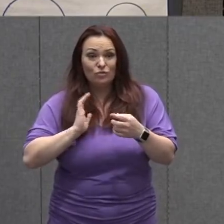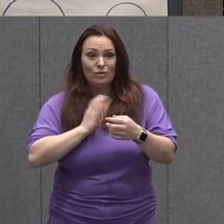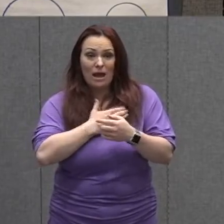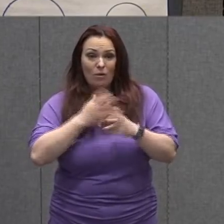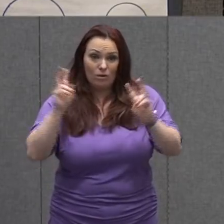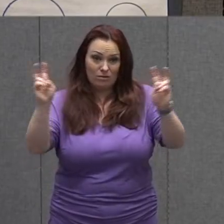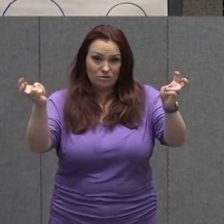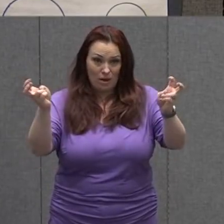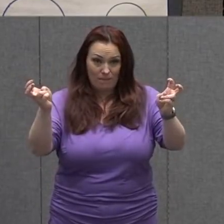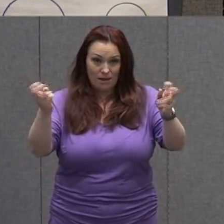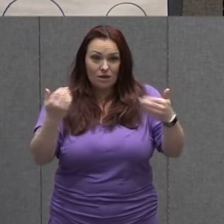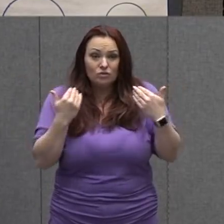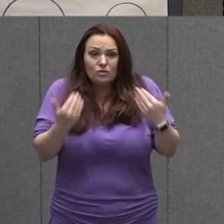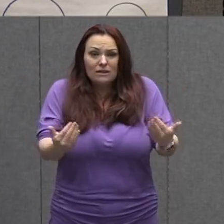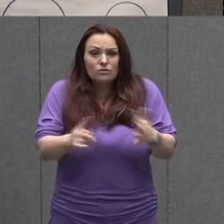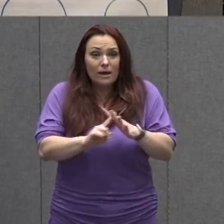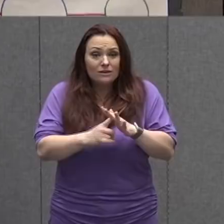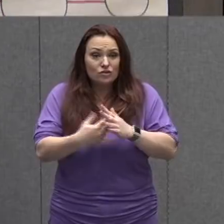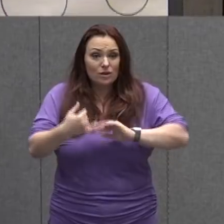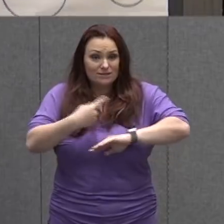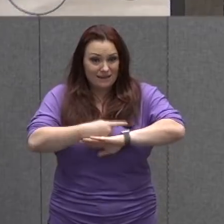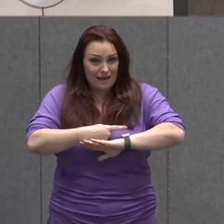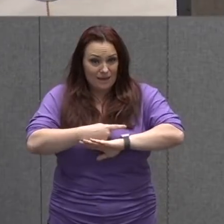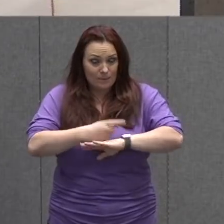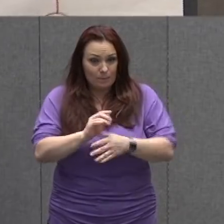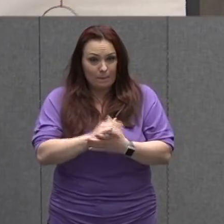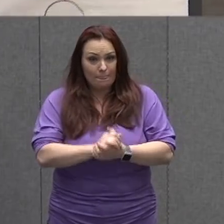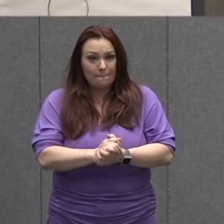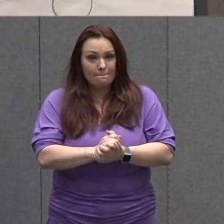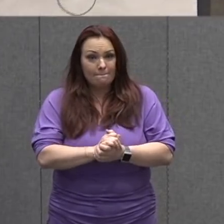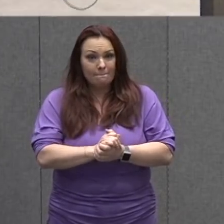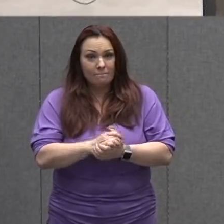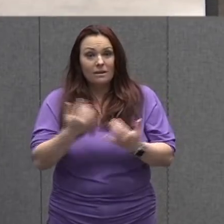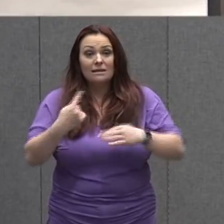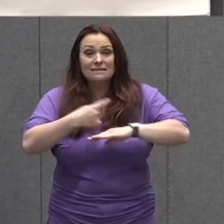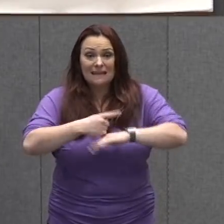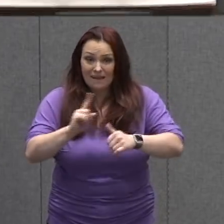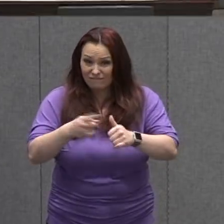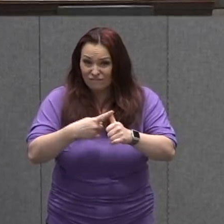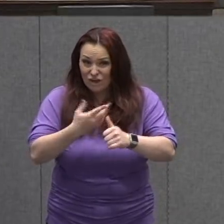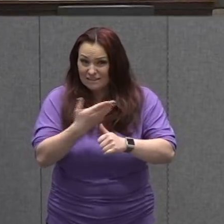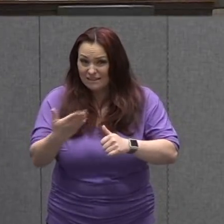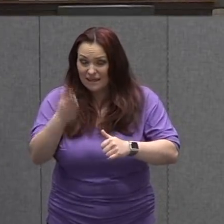So let's get started for today. So today the first thing you're going to need